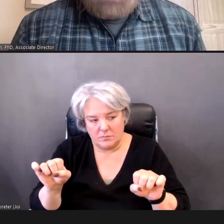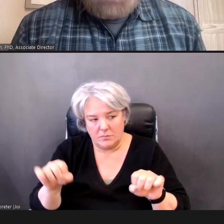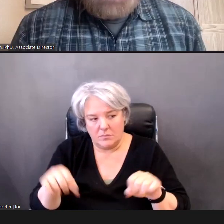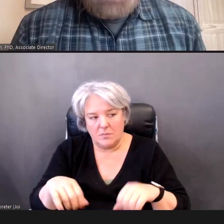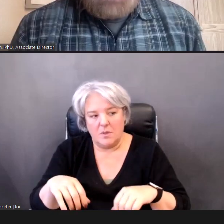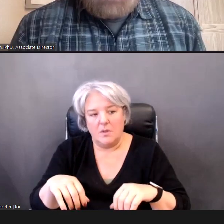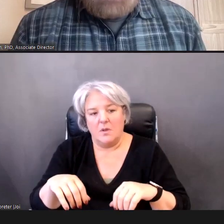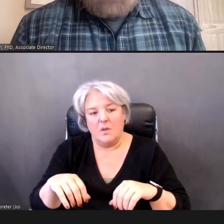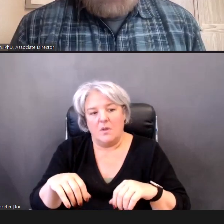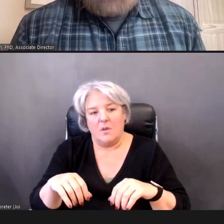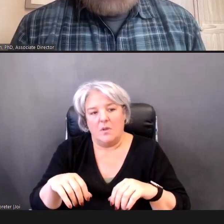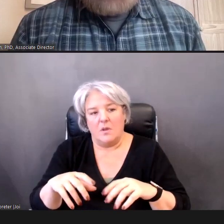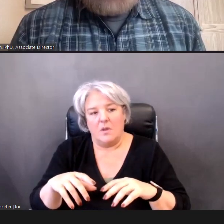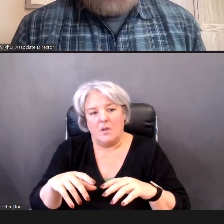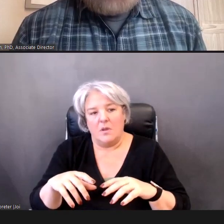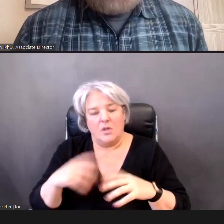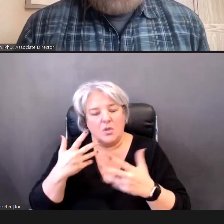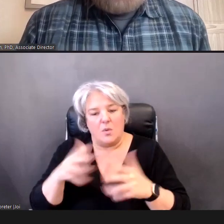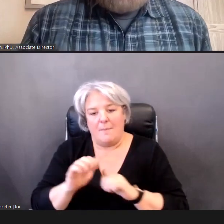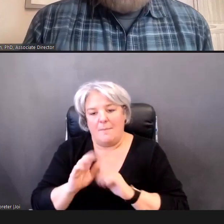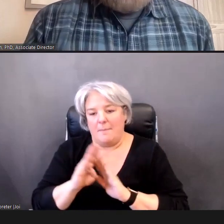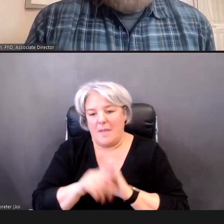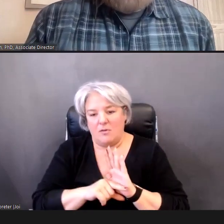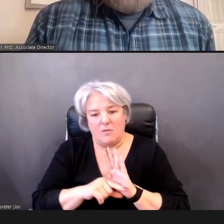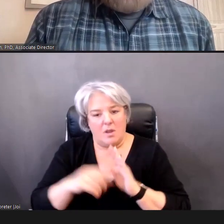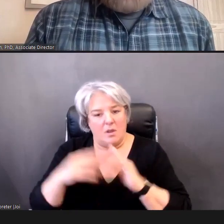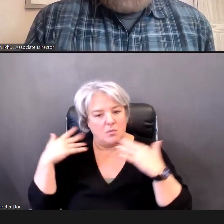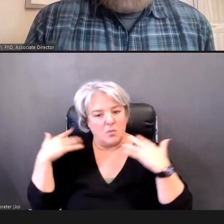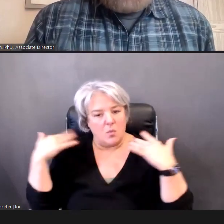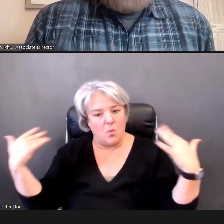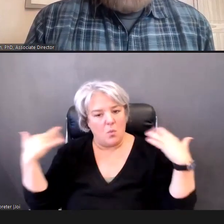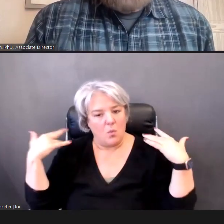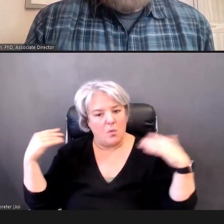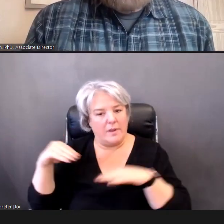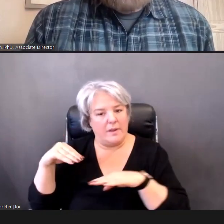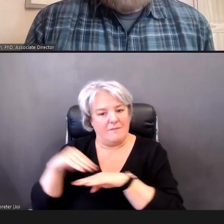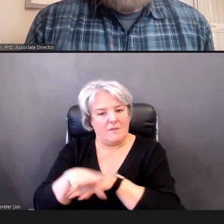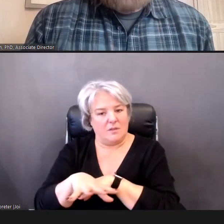want any background noise interfering um